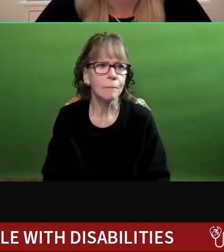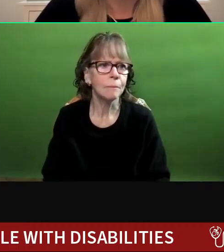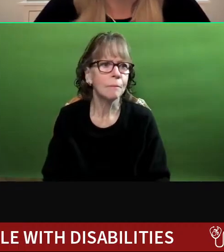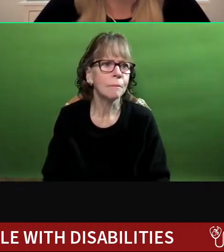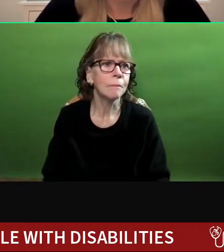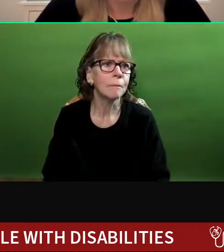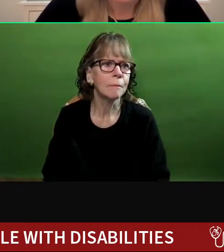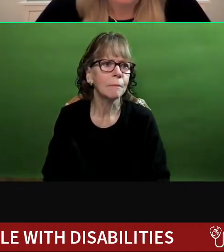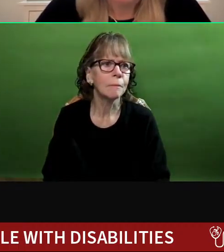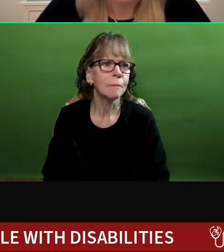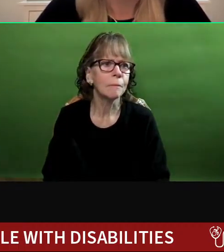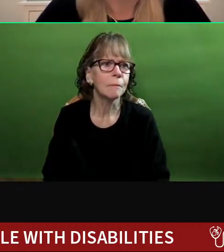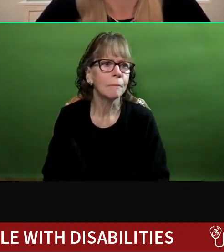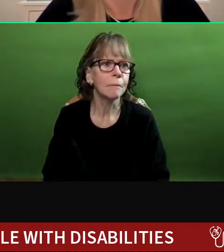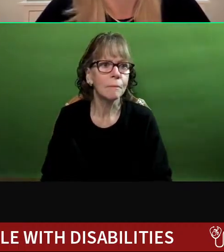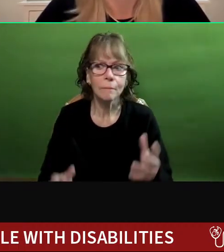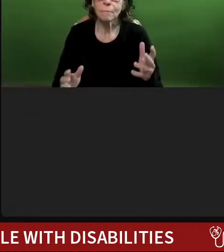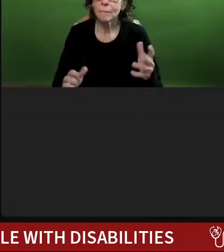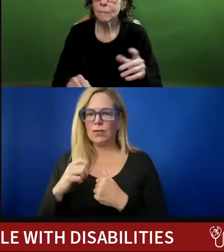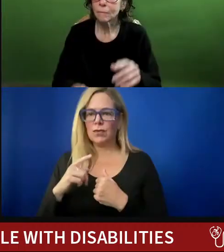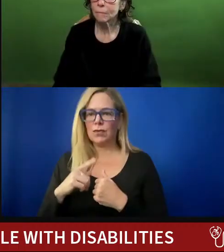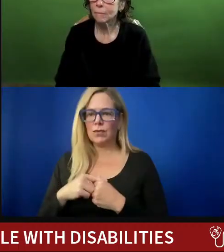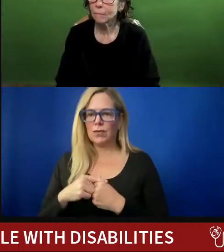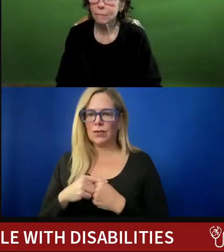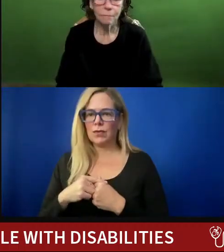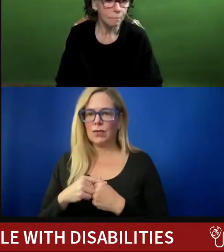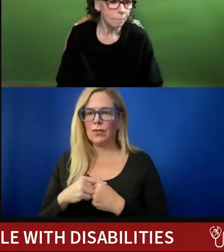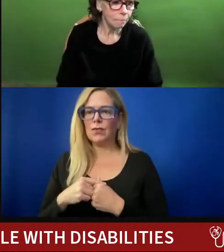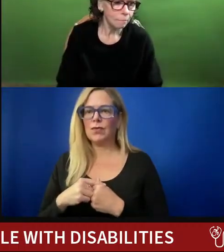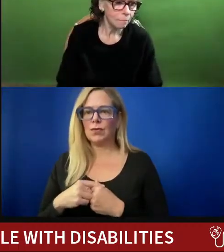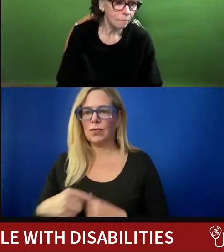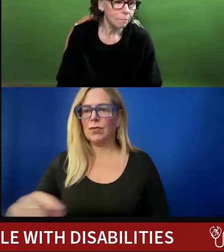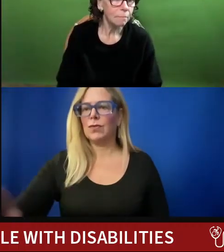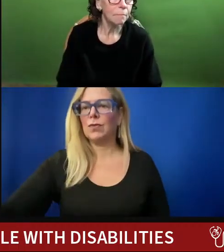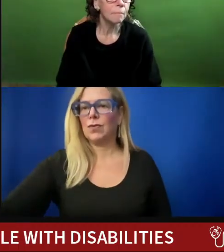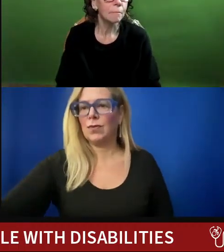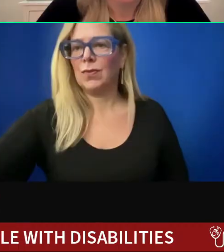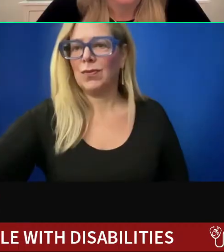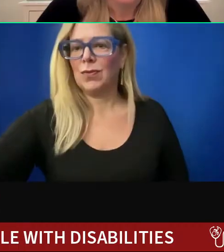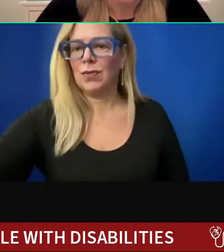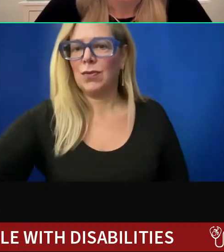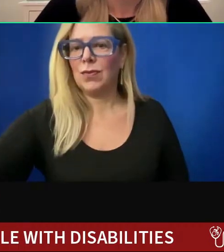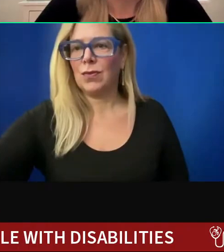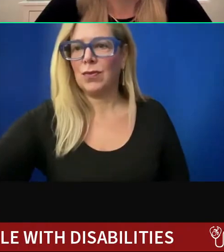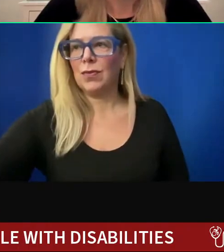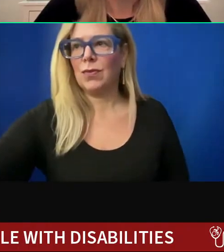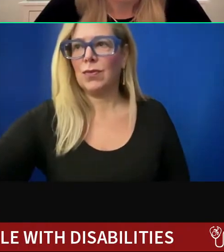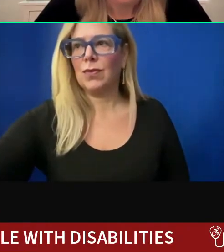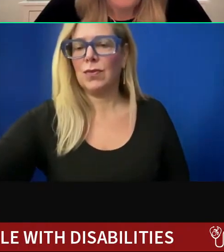Because disability too often is viewed as the opposite of health. We don't think enough in